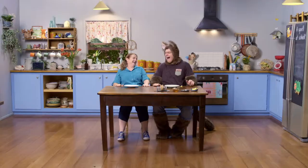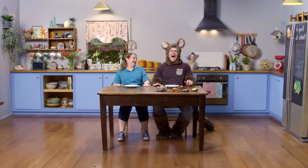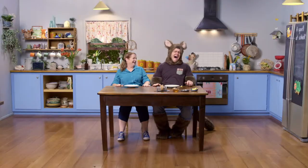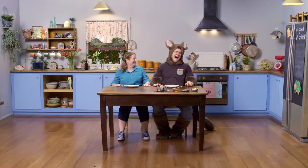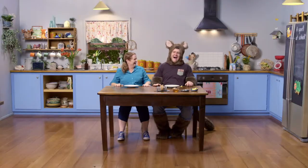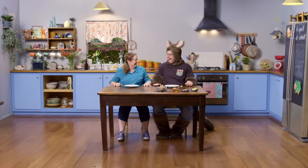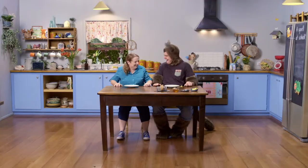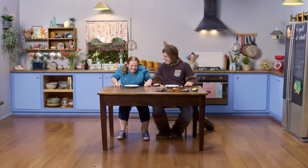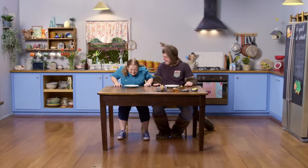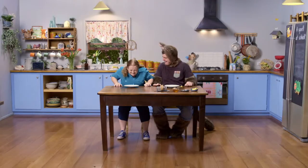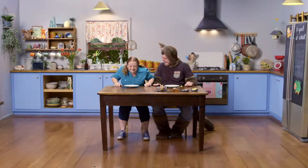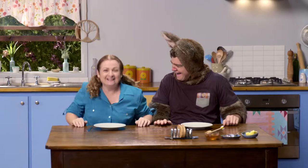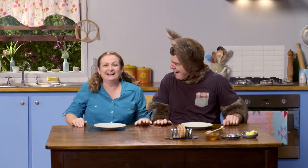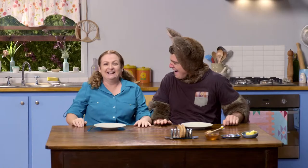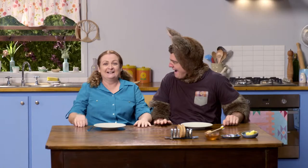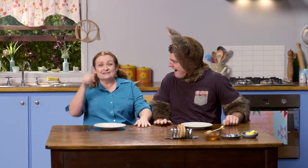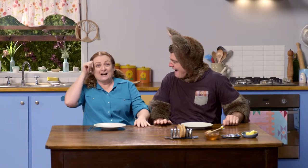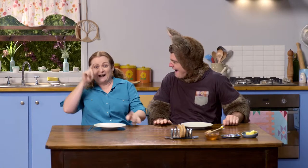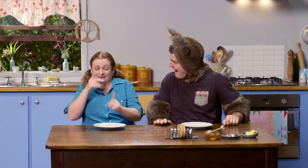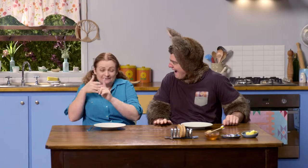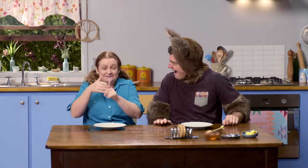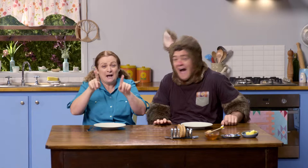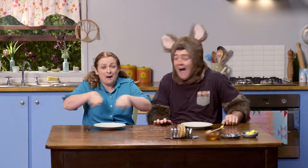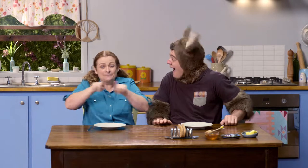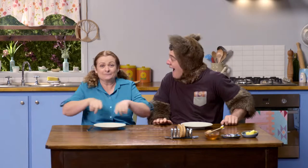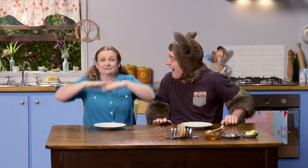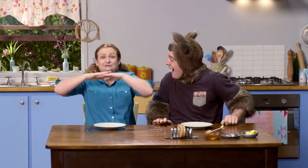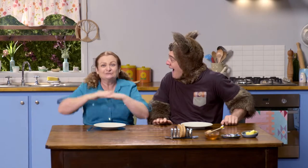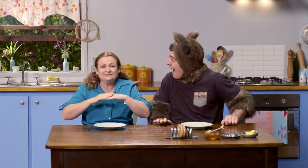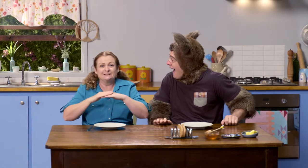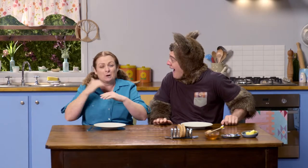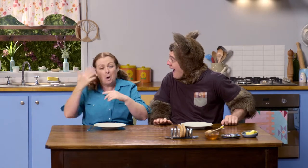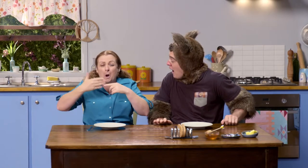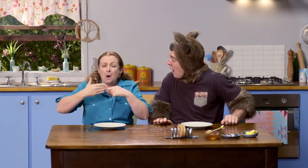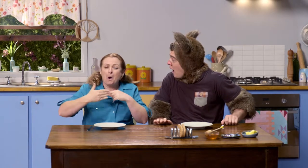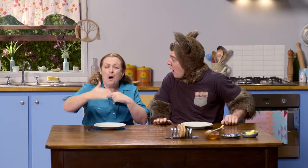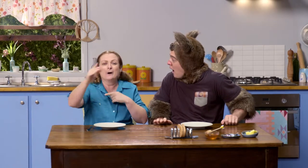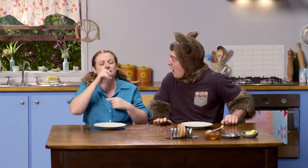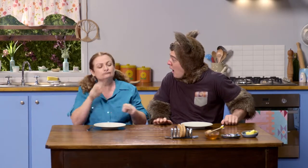Yes, that was funny. Oh! We don't always have to set in the same chairs.